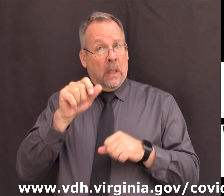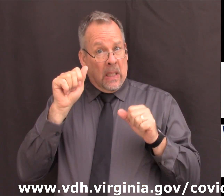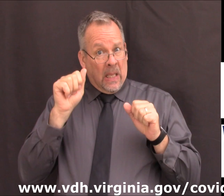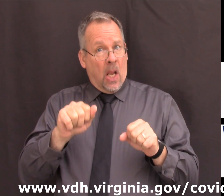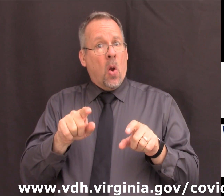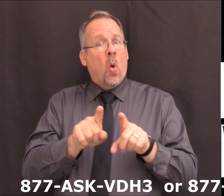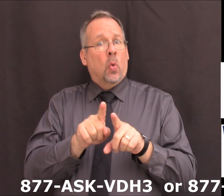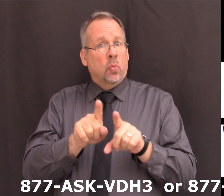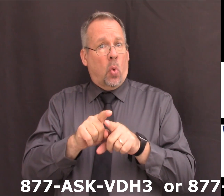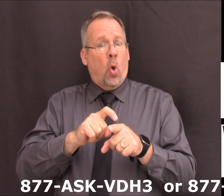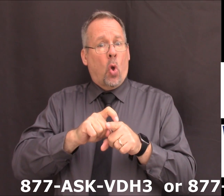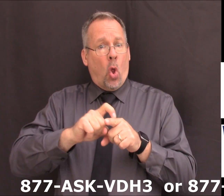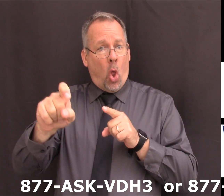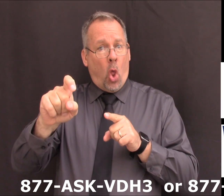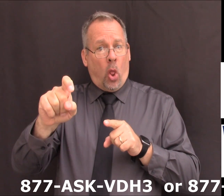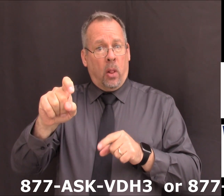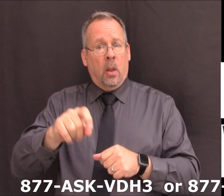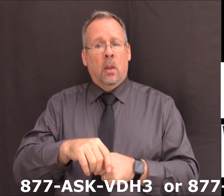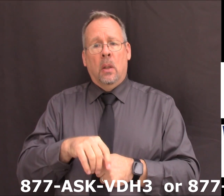Questions may be directed to the call center at